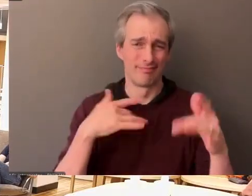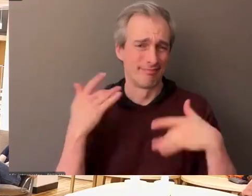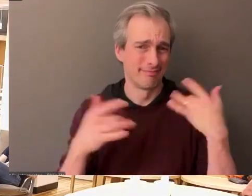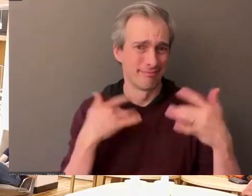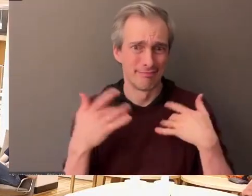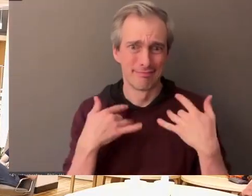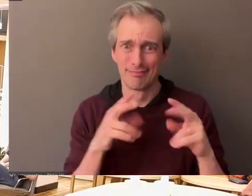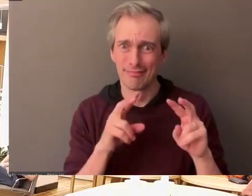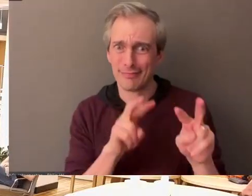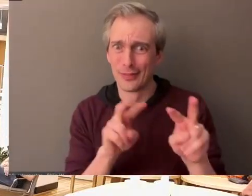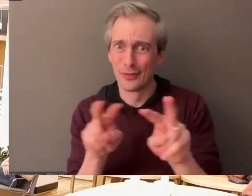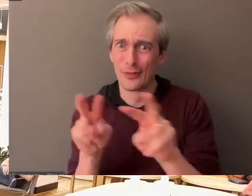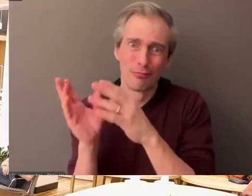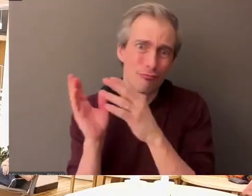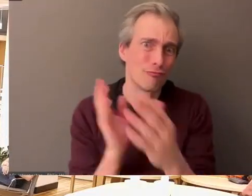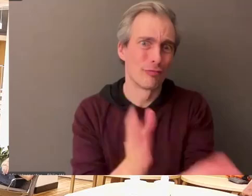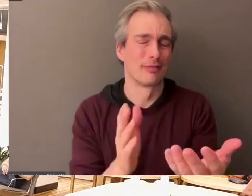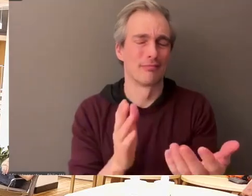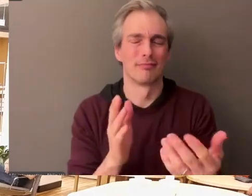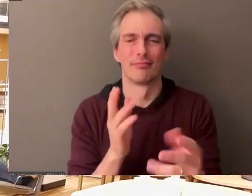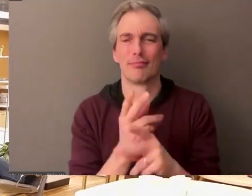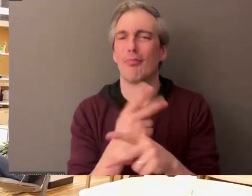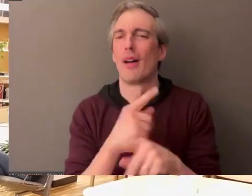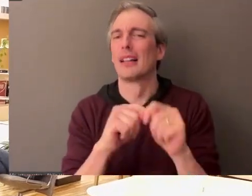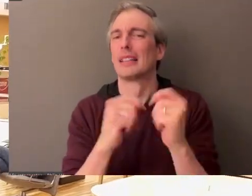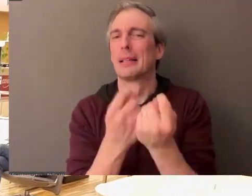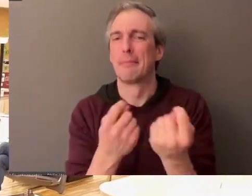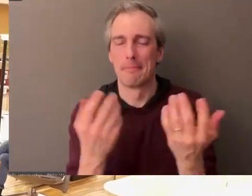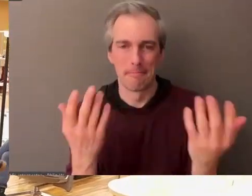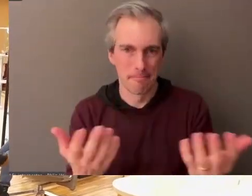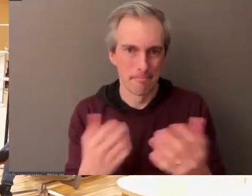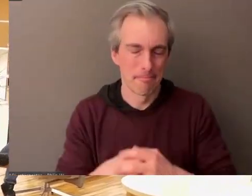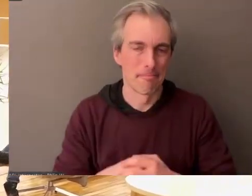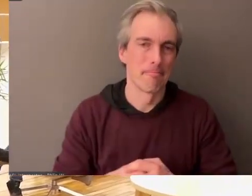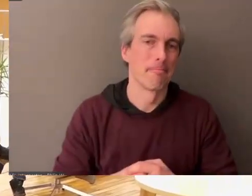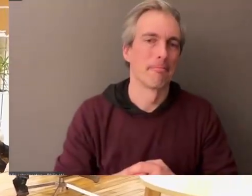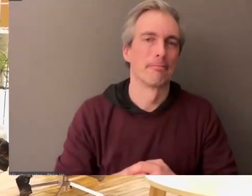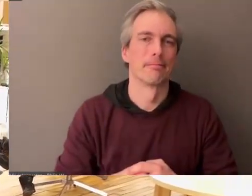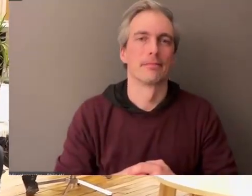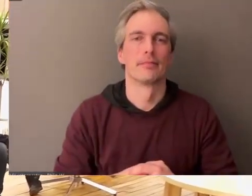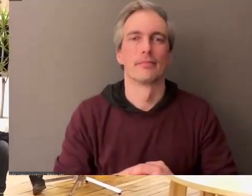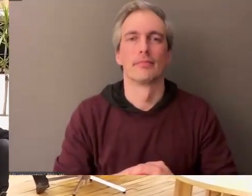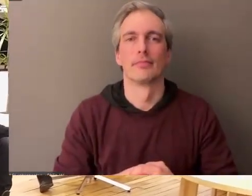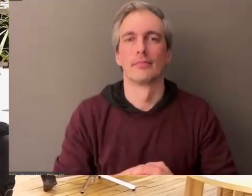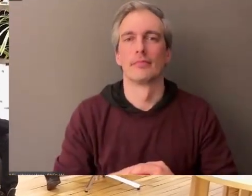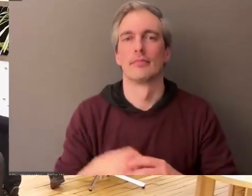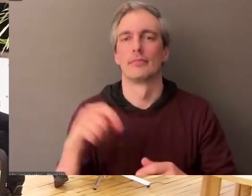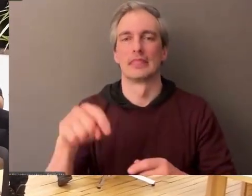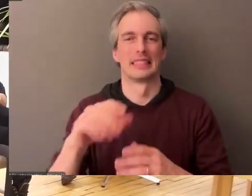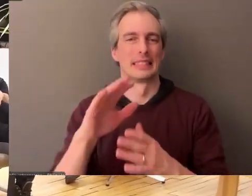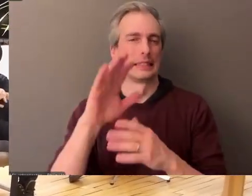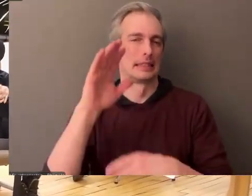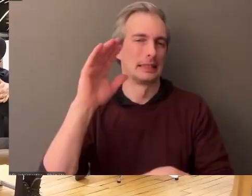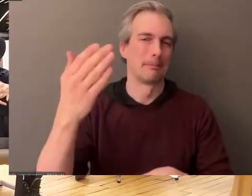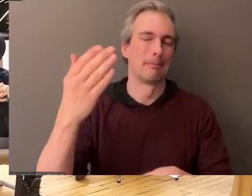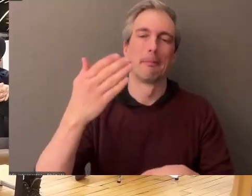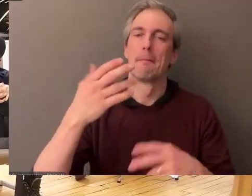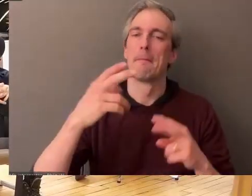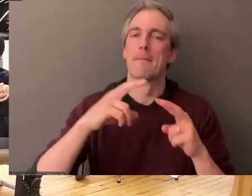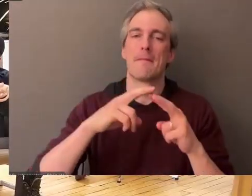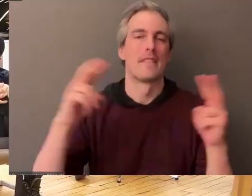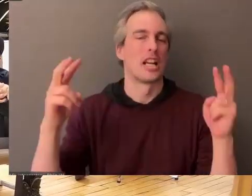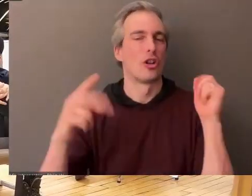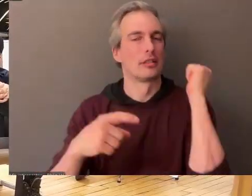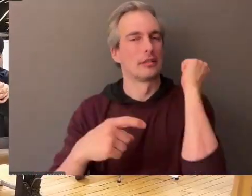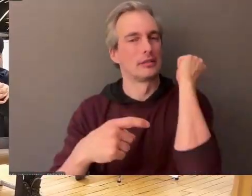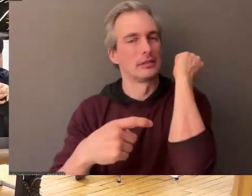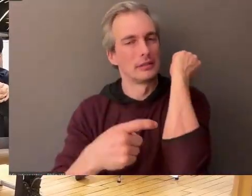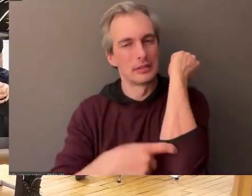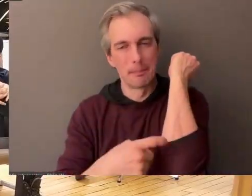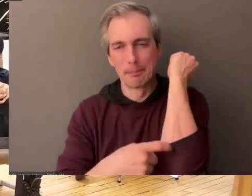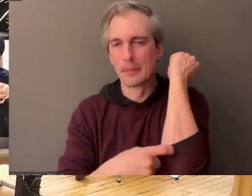This seems... Very... Tempting to people who want to use AI for something.